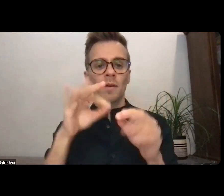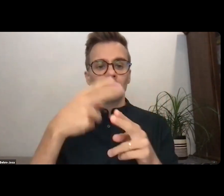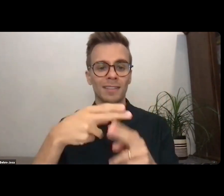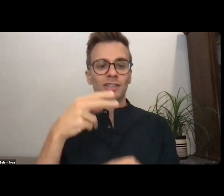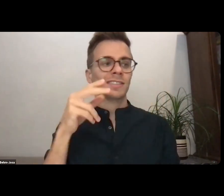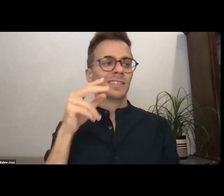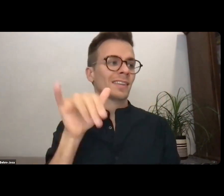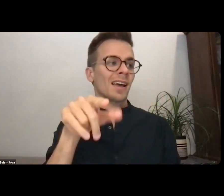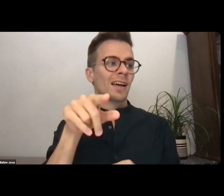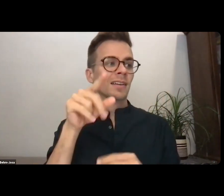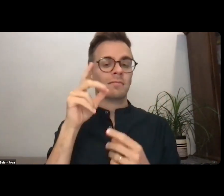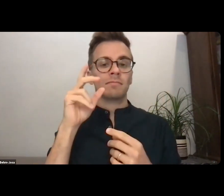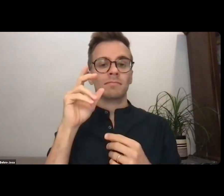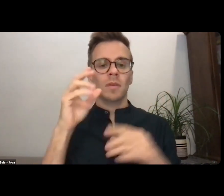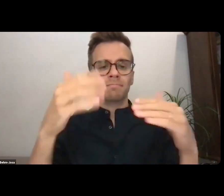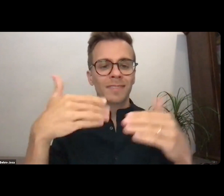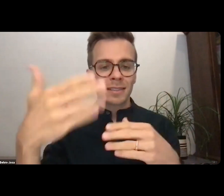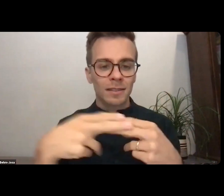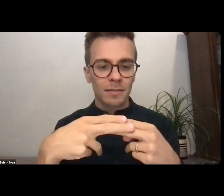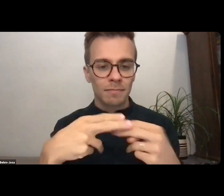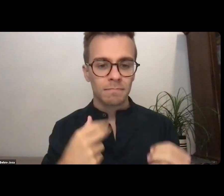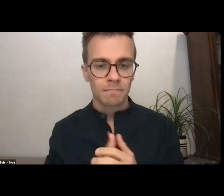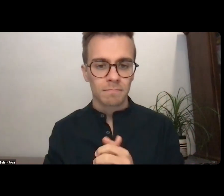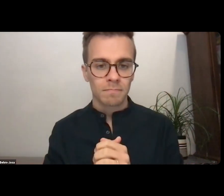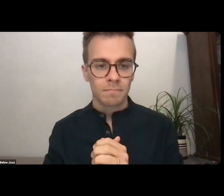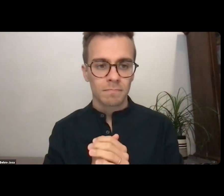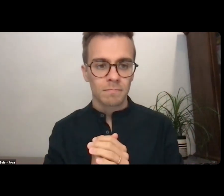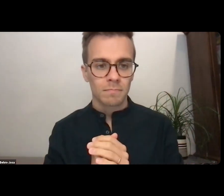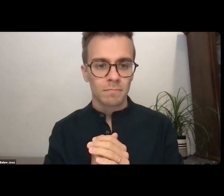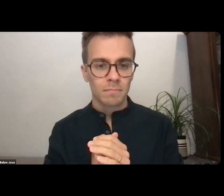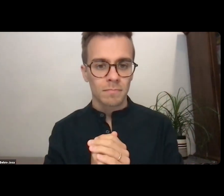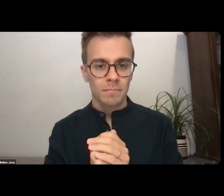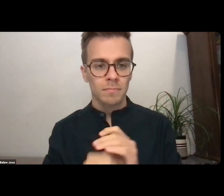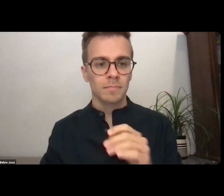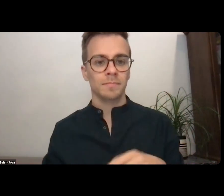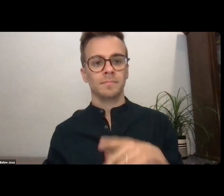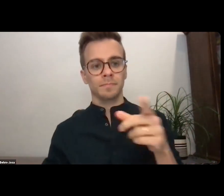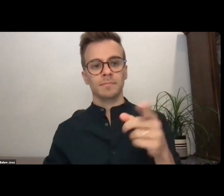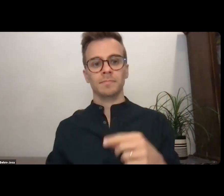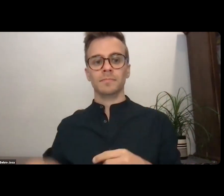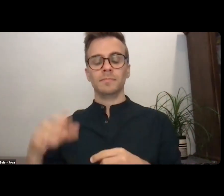So one thing that I think is important to mention – oh, actually, can we move on to